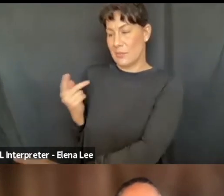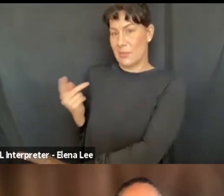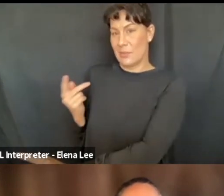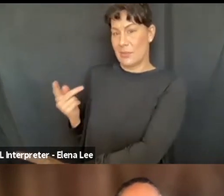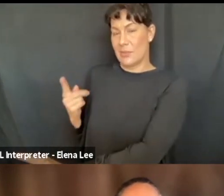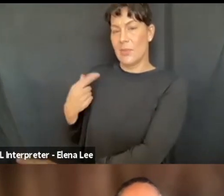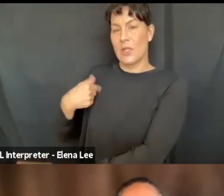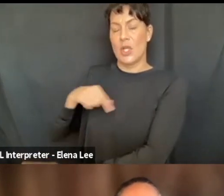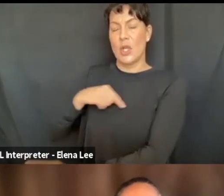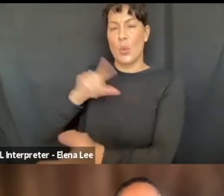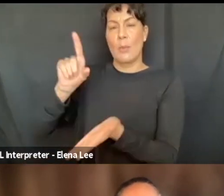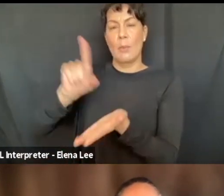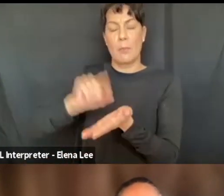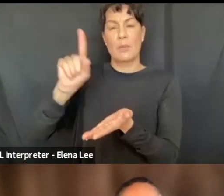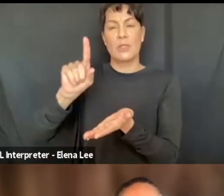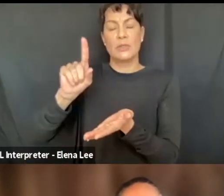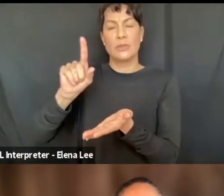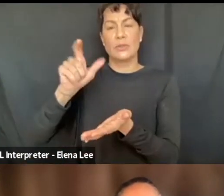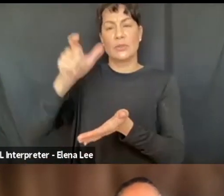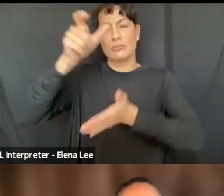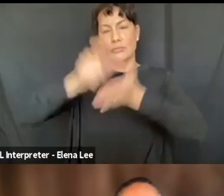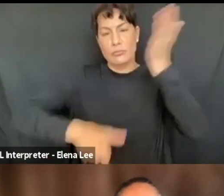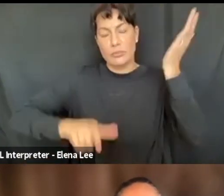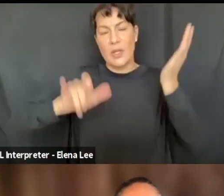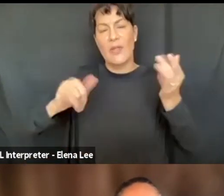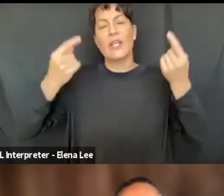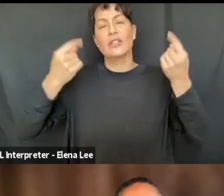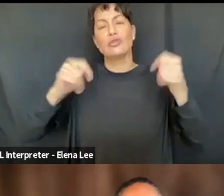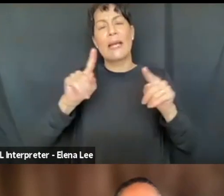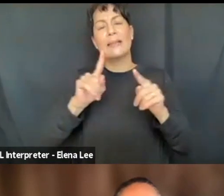that really tried to frame the conversations